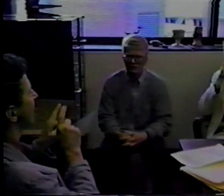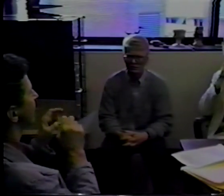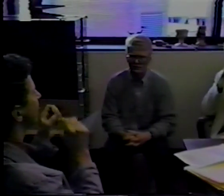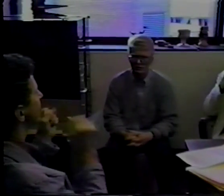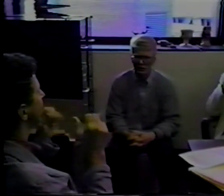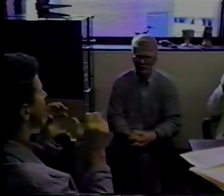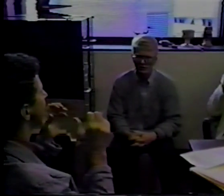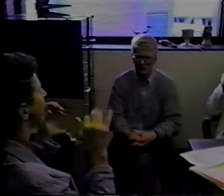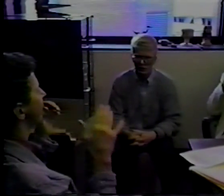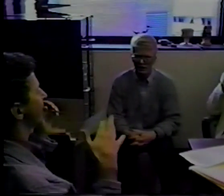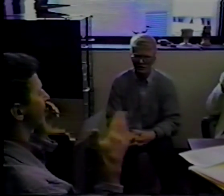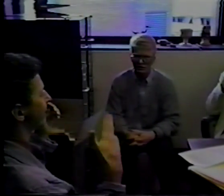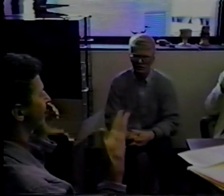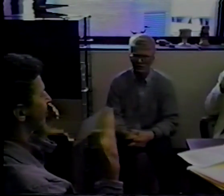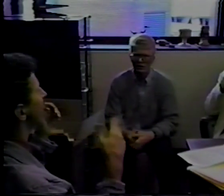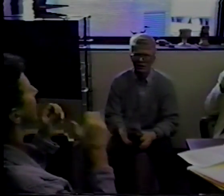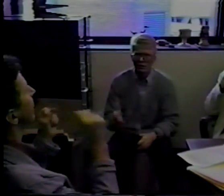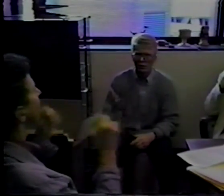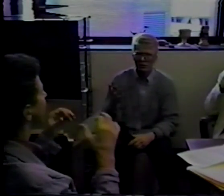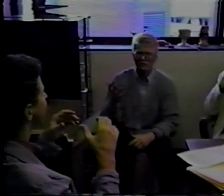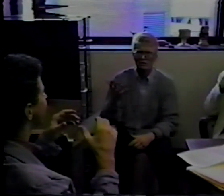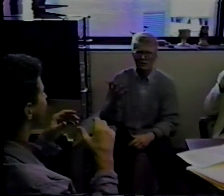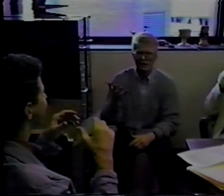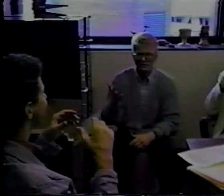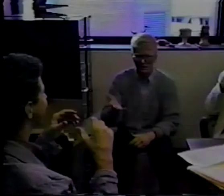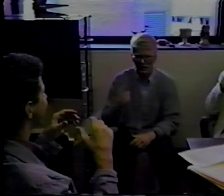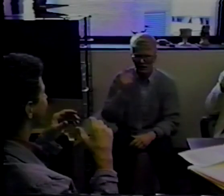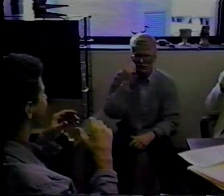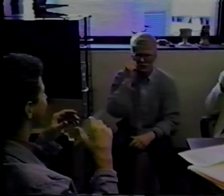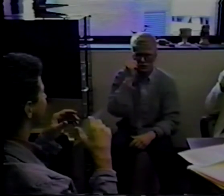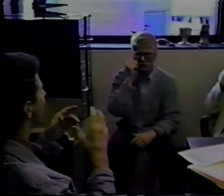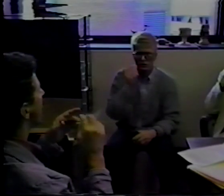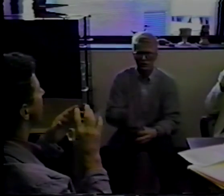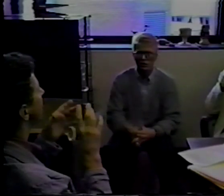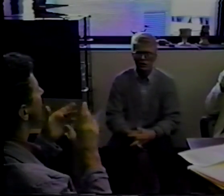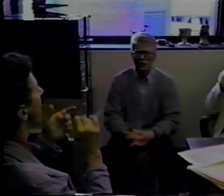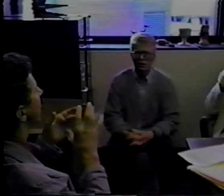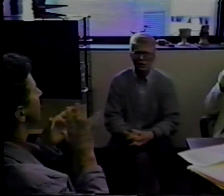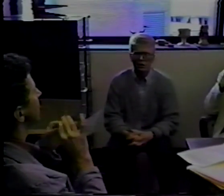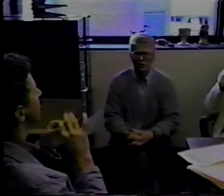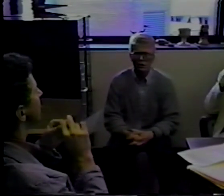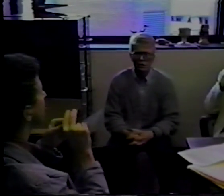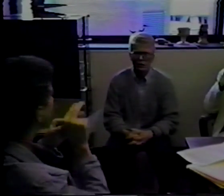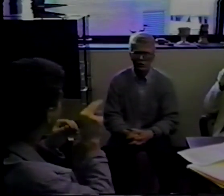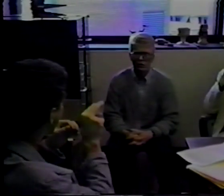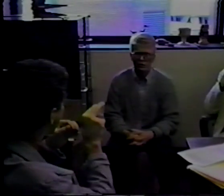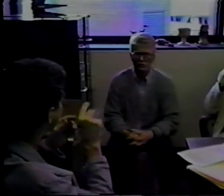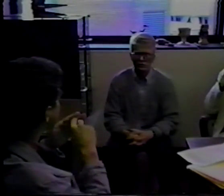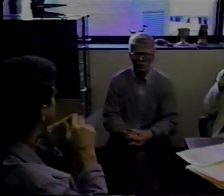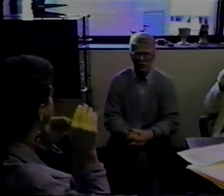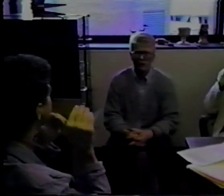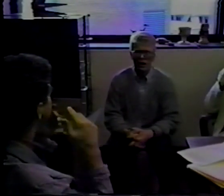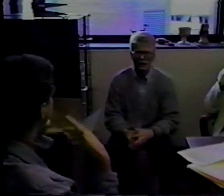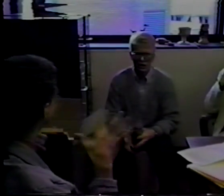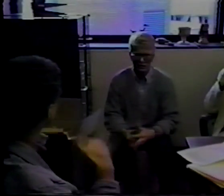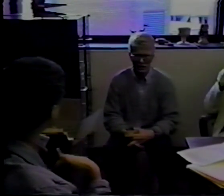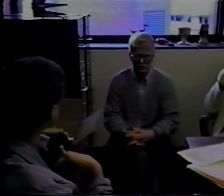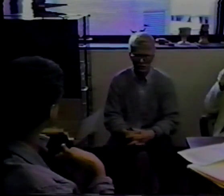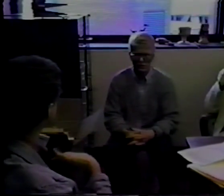there are different ways, um, where a person may hesitate or stall Eye contact too is another